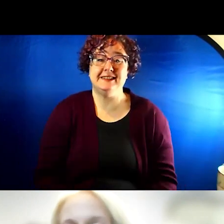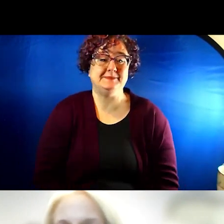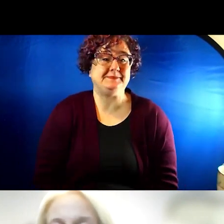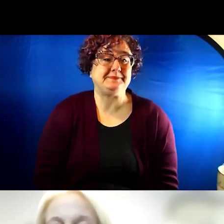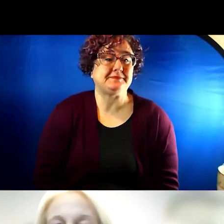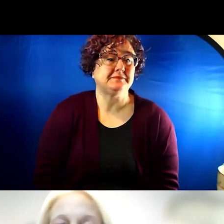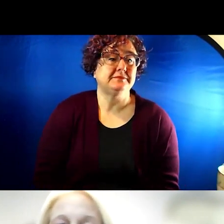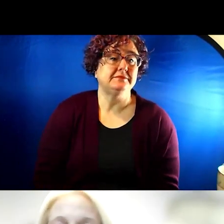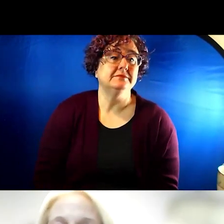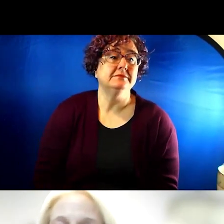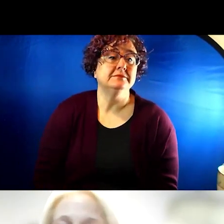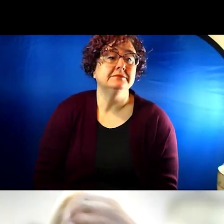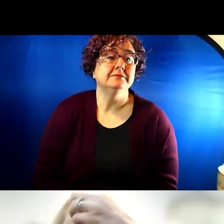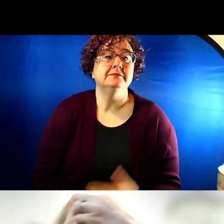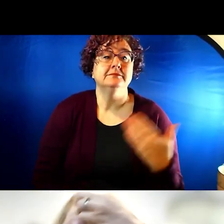IN PENNSYLVANIA THEY ARE REQUIRED TO HAVE THEIR OWN CALL CENTERS,